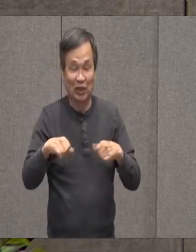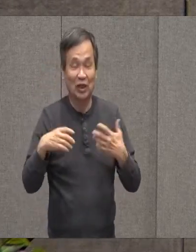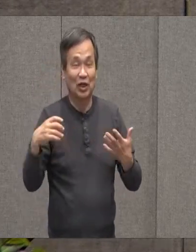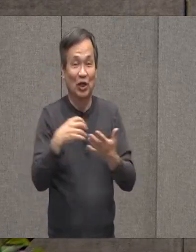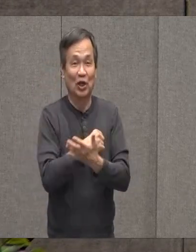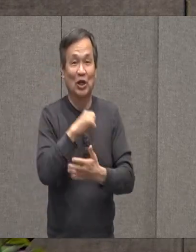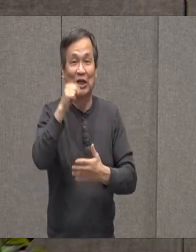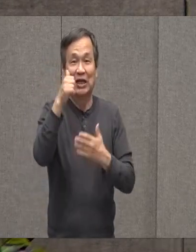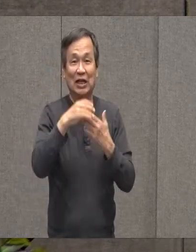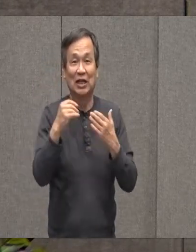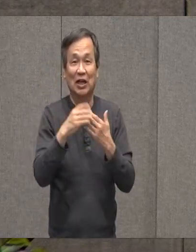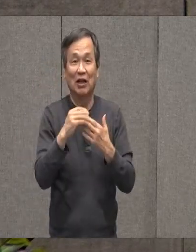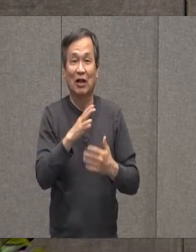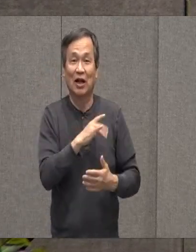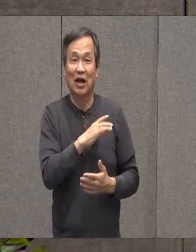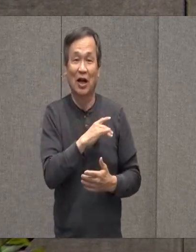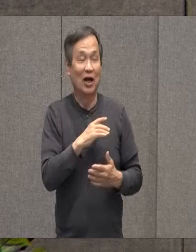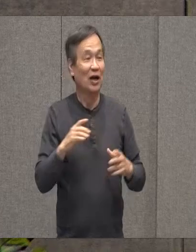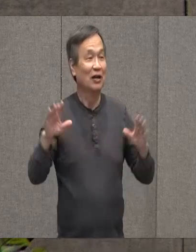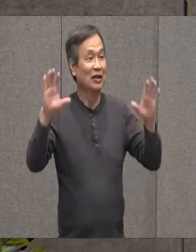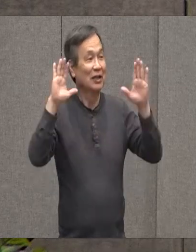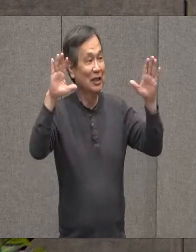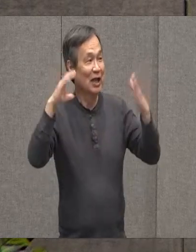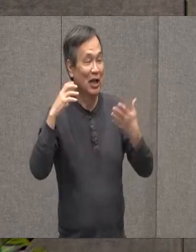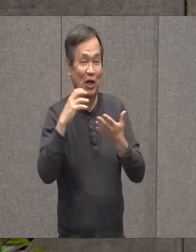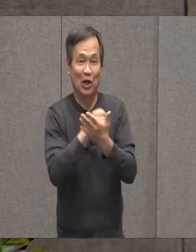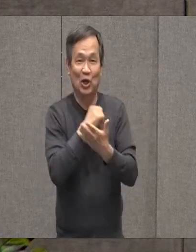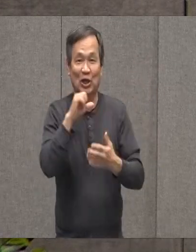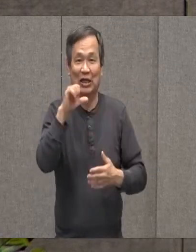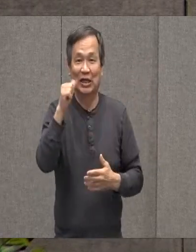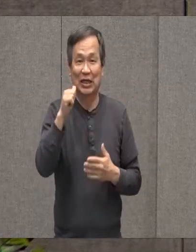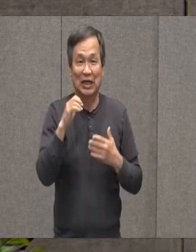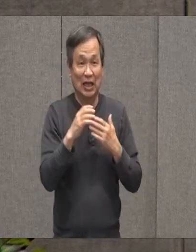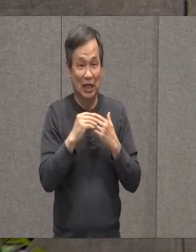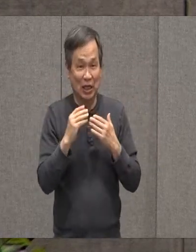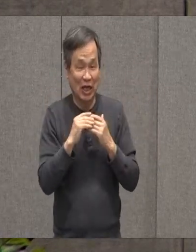Stupendous we've made ten dollars. So how should we be paid?